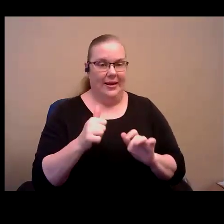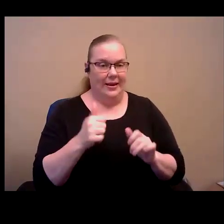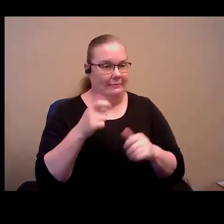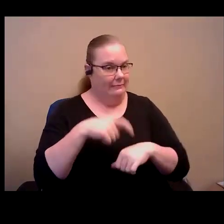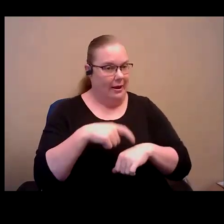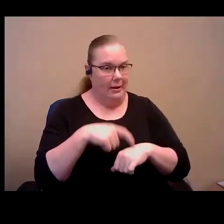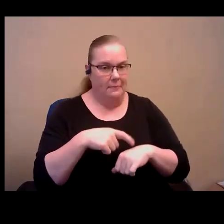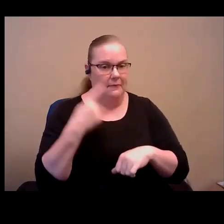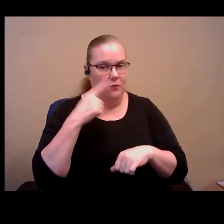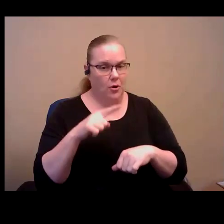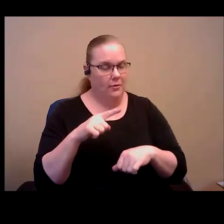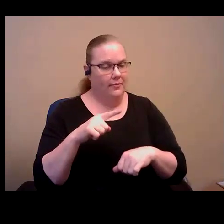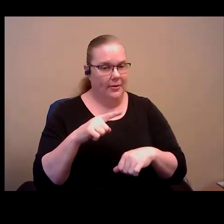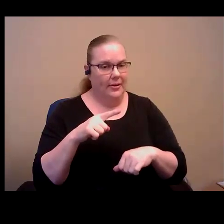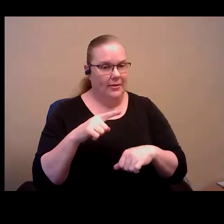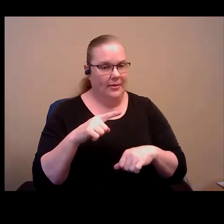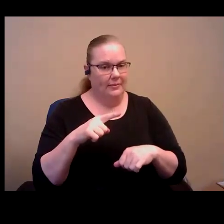state technical assistance opportunity.